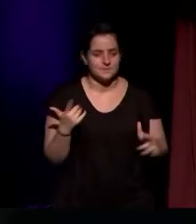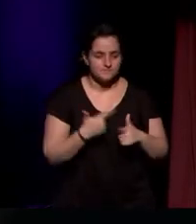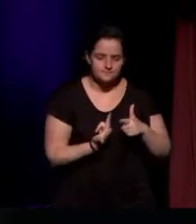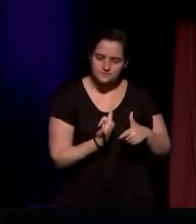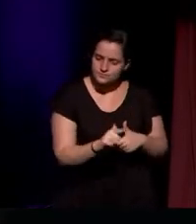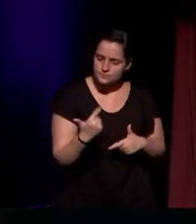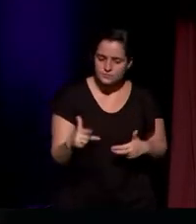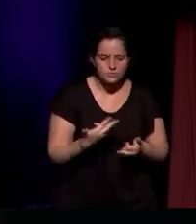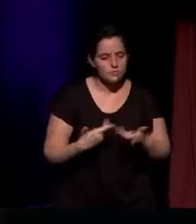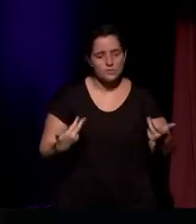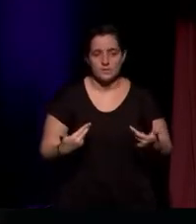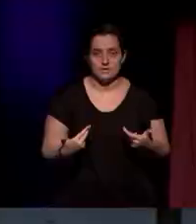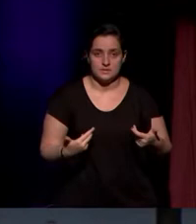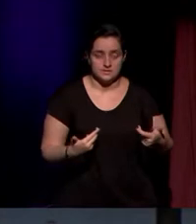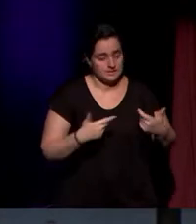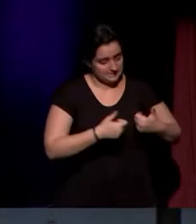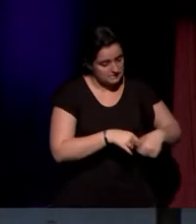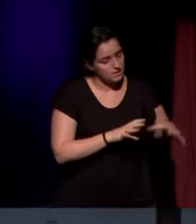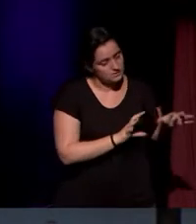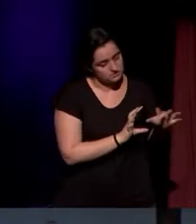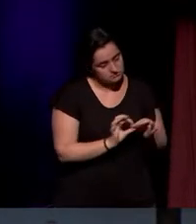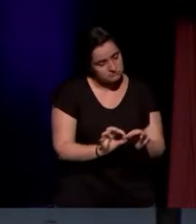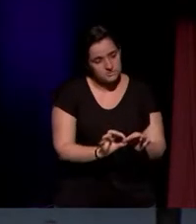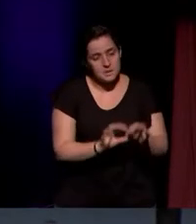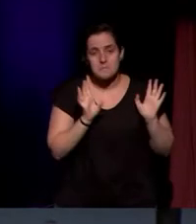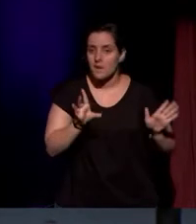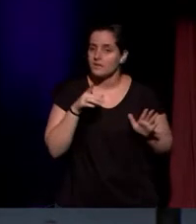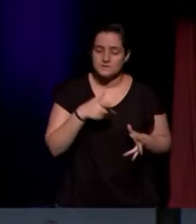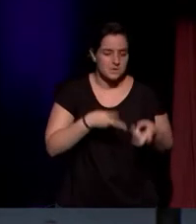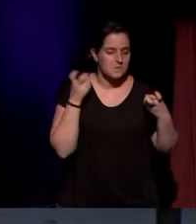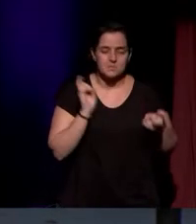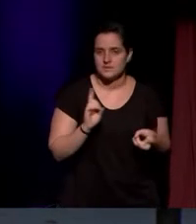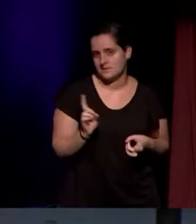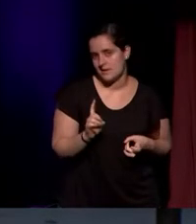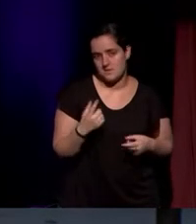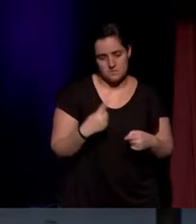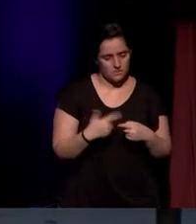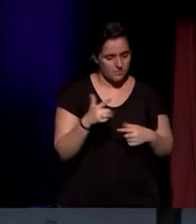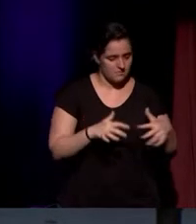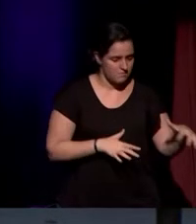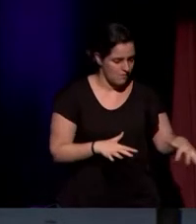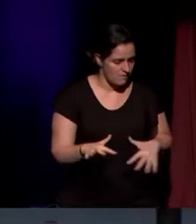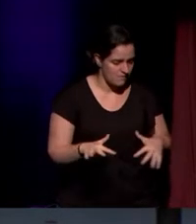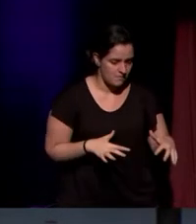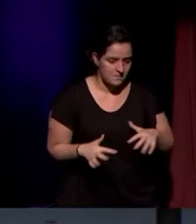they are connected but they do not realize because there is still no movement of popular character.